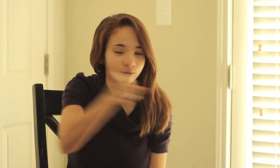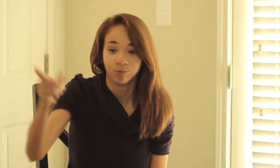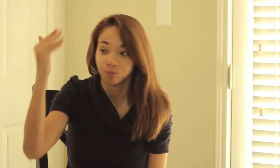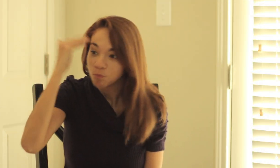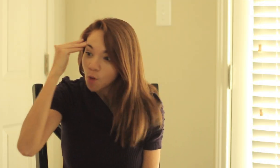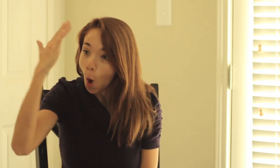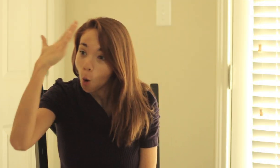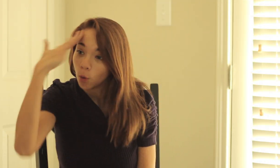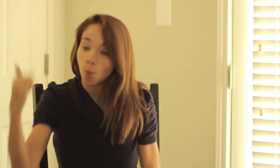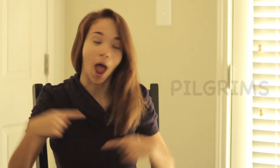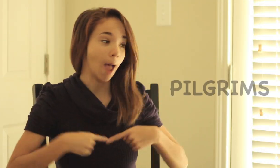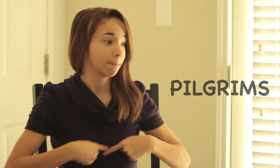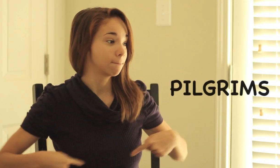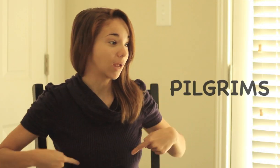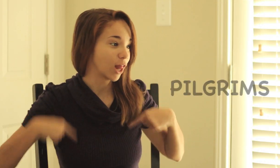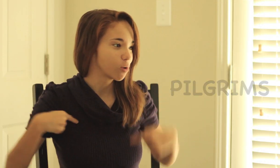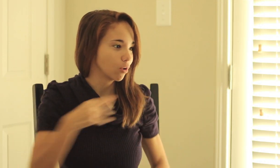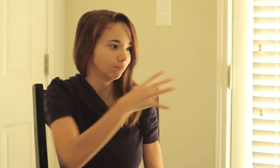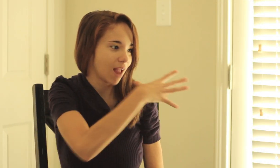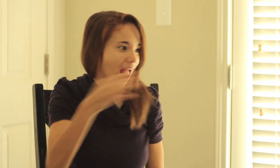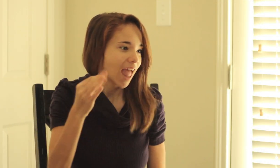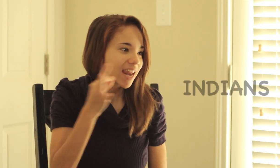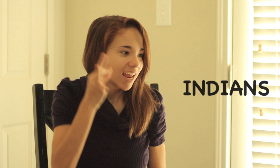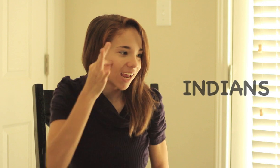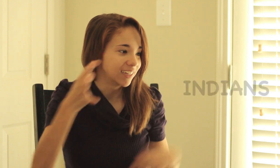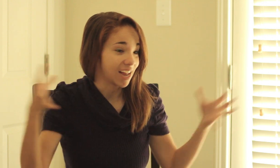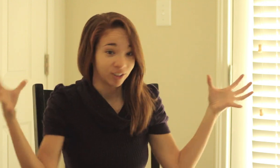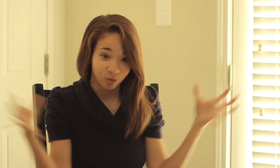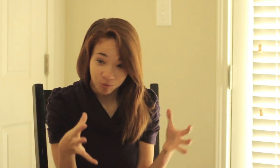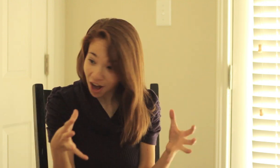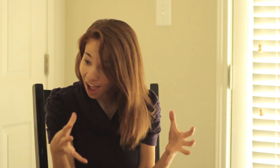You know why pilgrims and Indians get together?